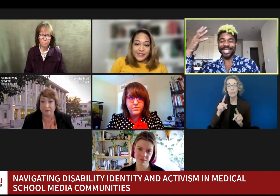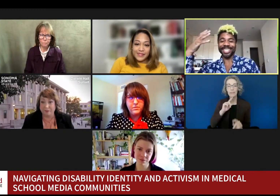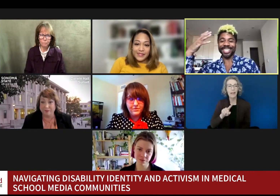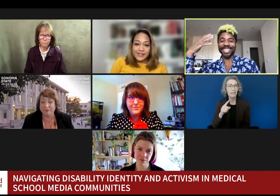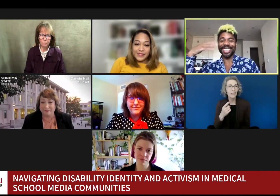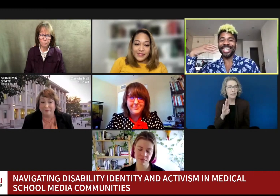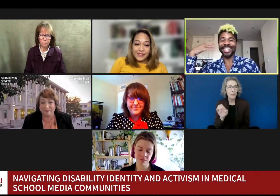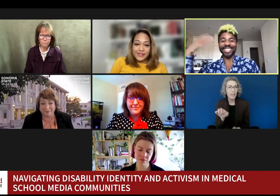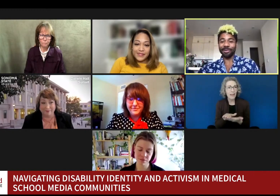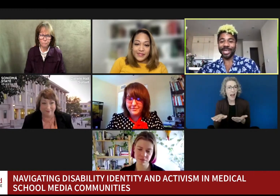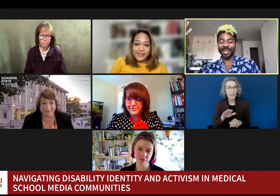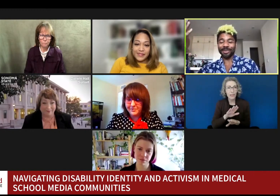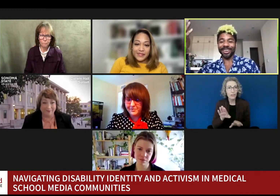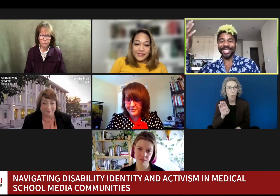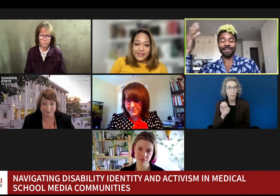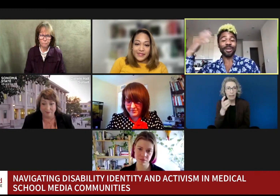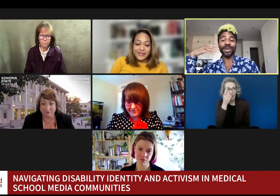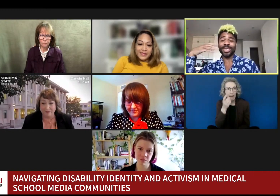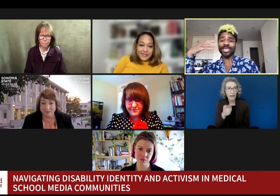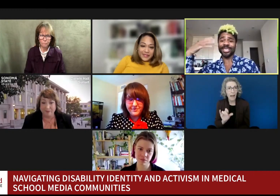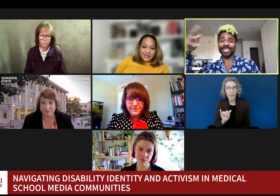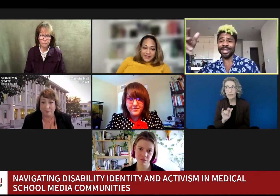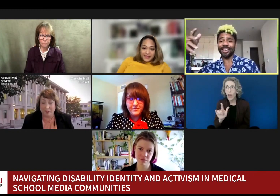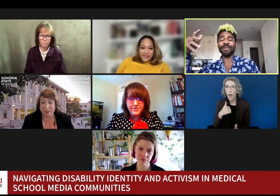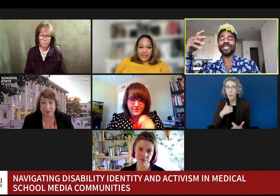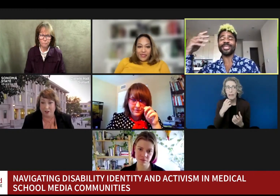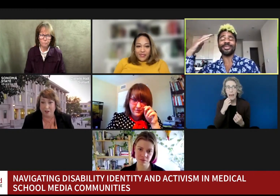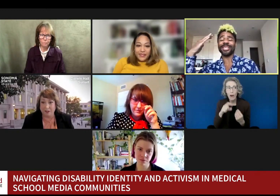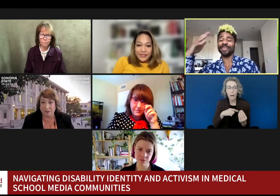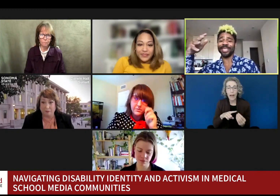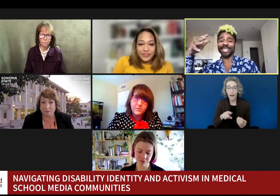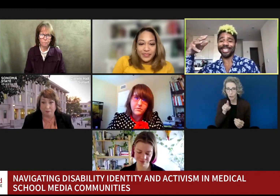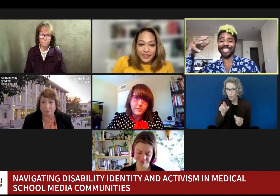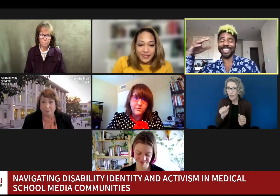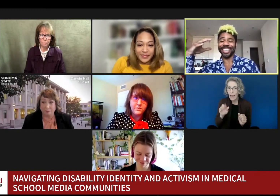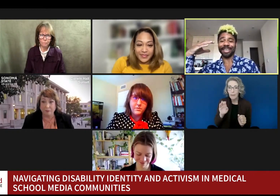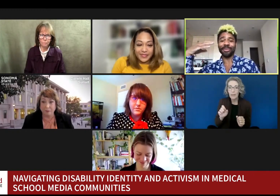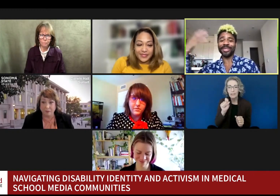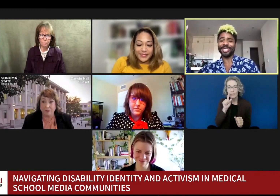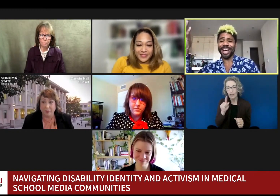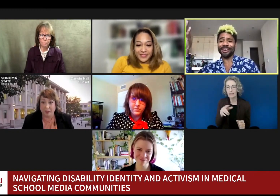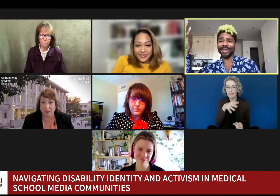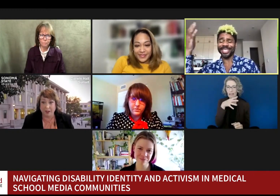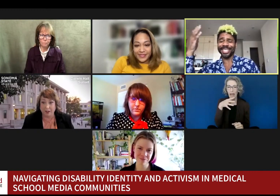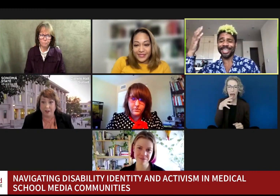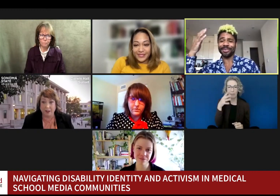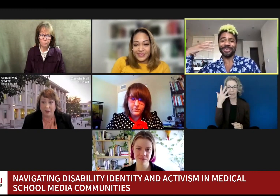And like that's all we care about. You can be so slovenly looking and people didn't shower and stuff and we were just like,